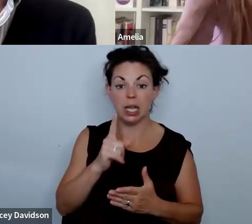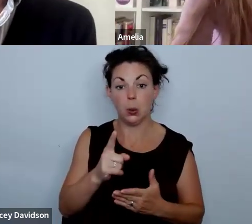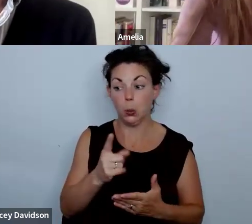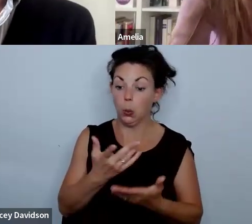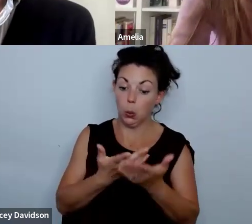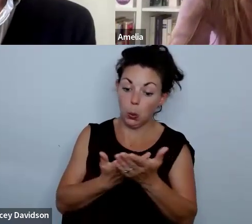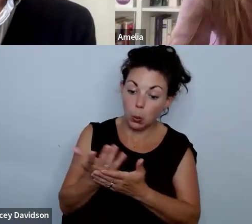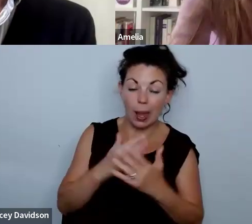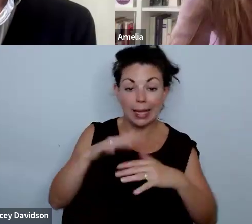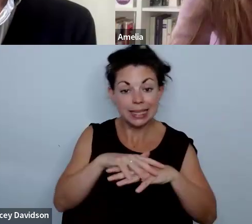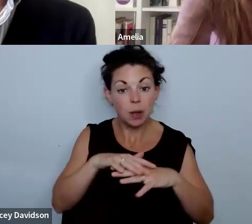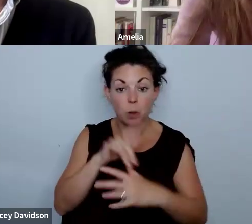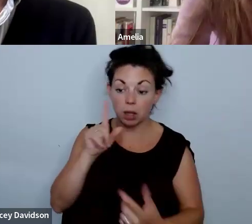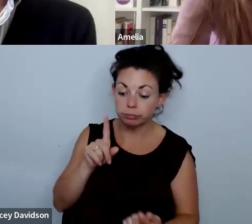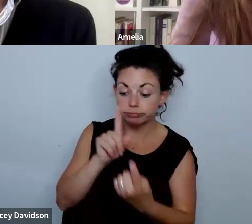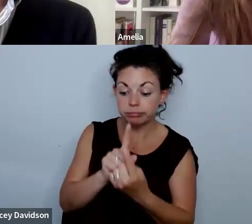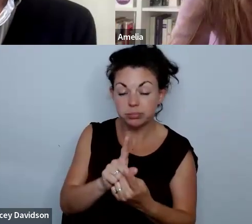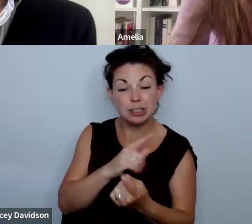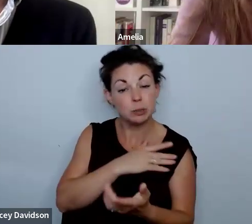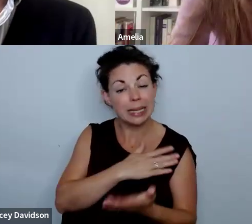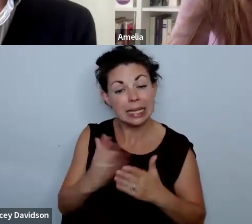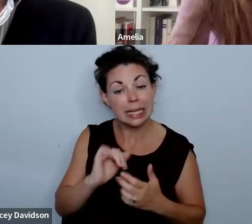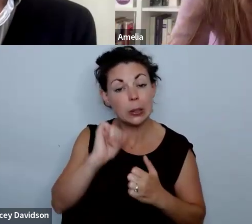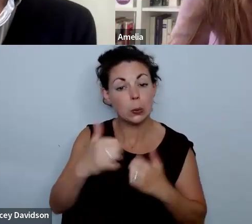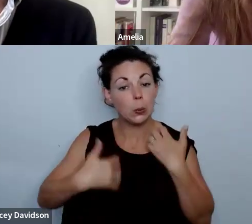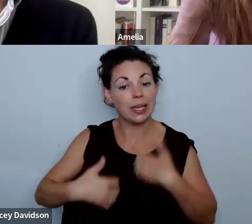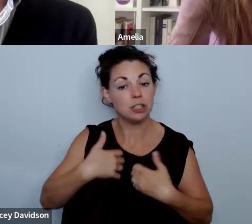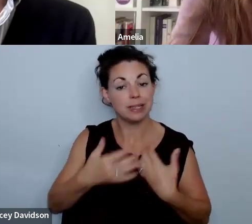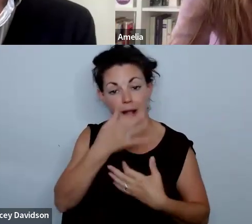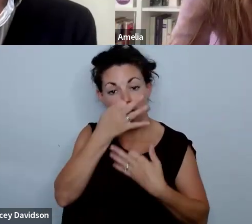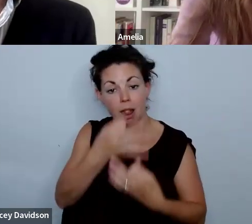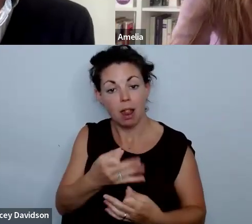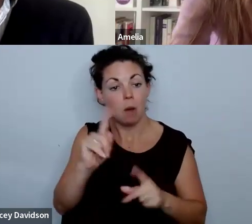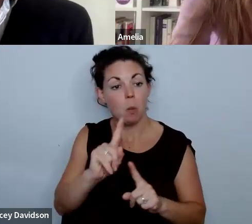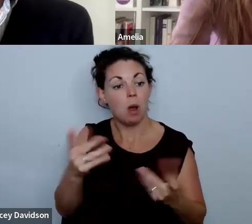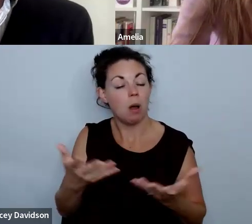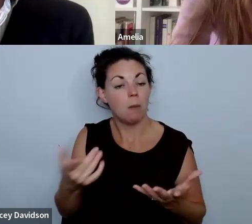and that's a really useful thing that they can do for you is put you in contact with somebody else.